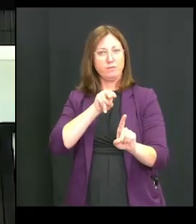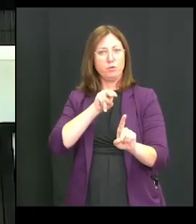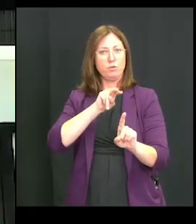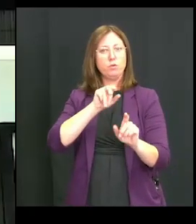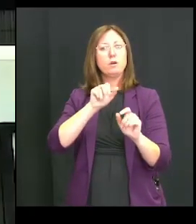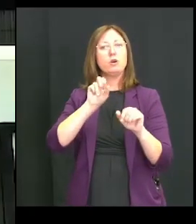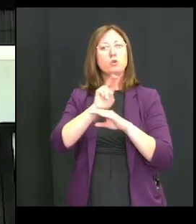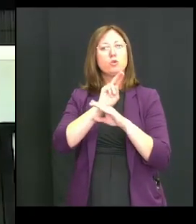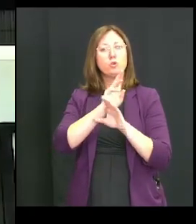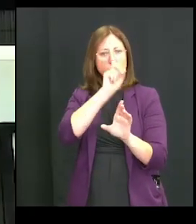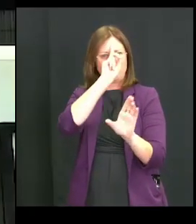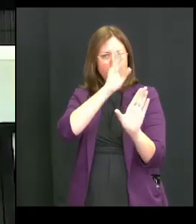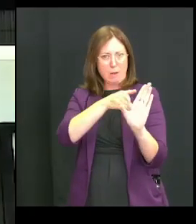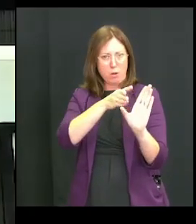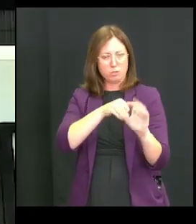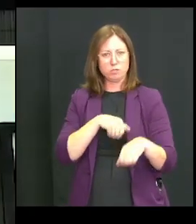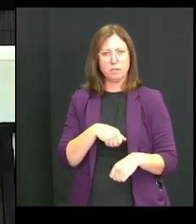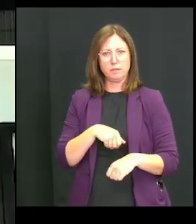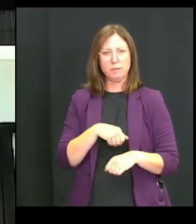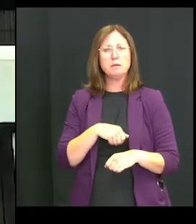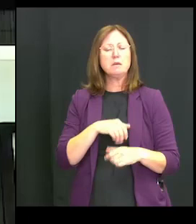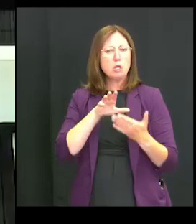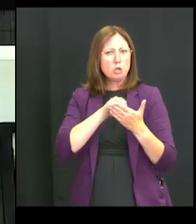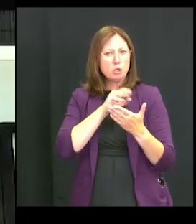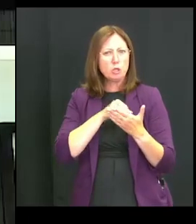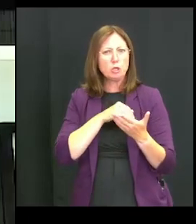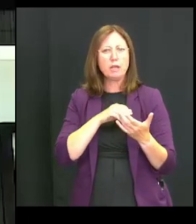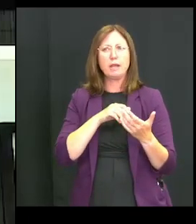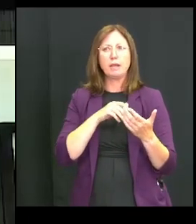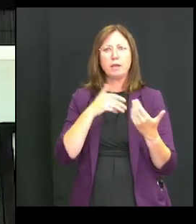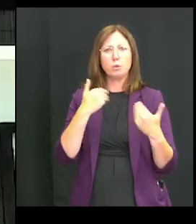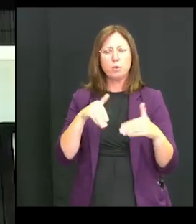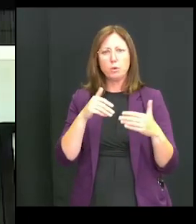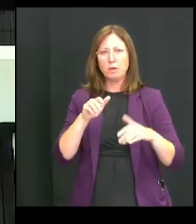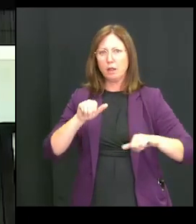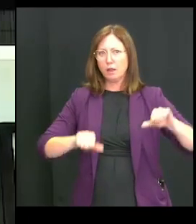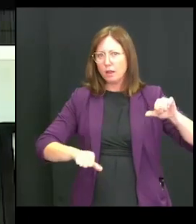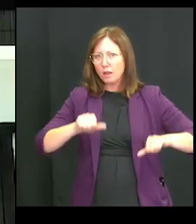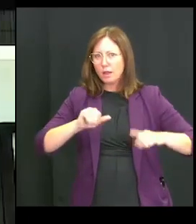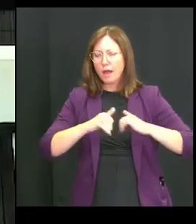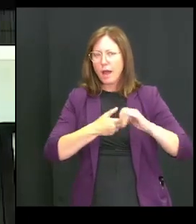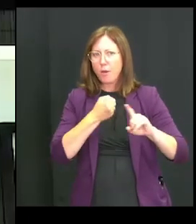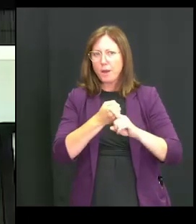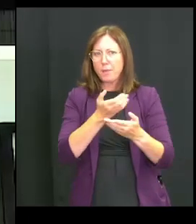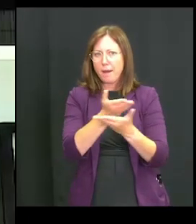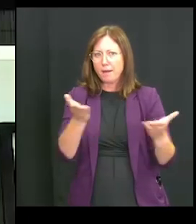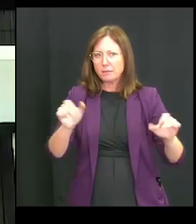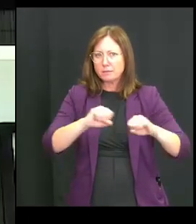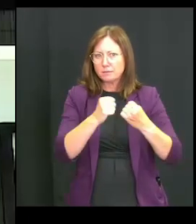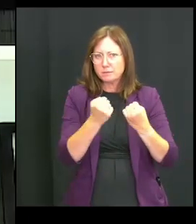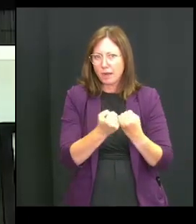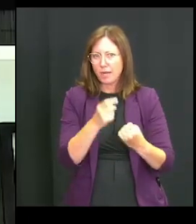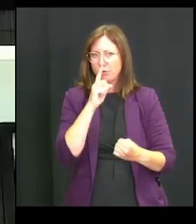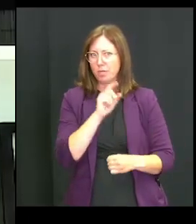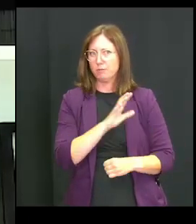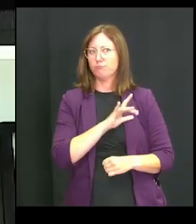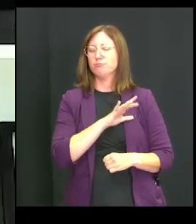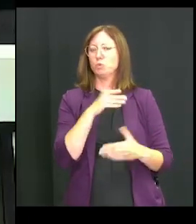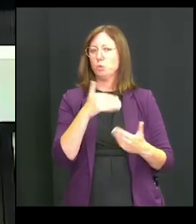the role of uncertainty and support for costly public investments and how that affects us. So really, really interesting stuff to dive into there as well.